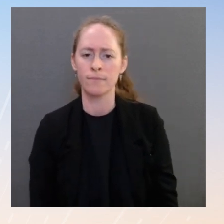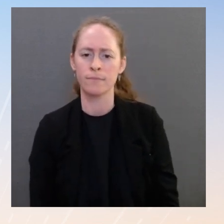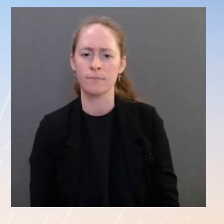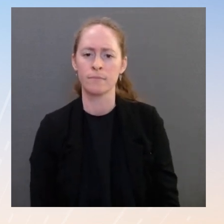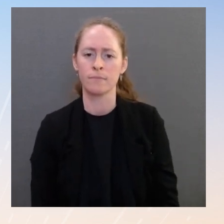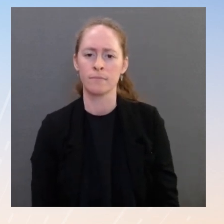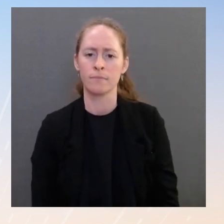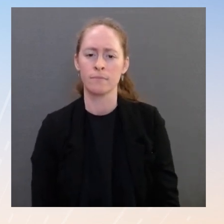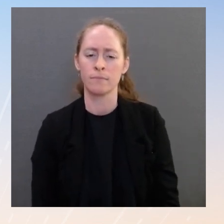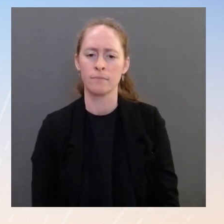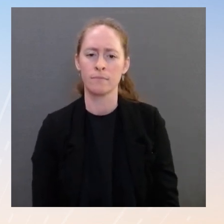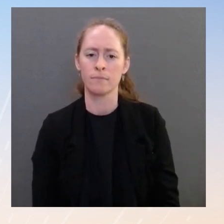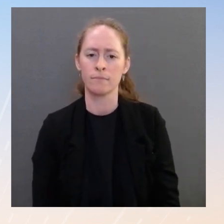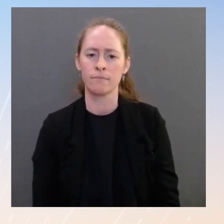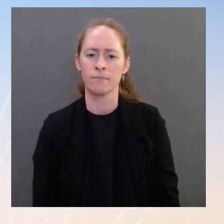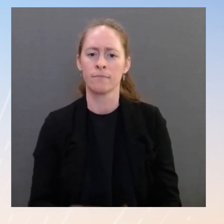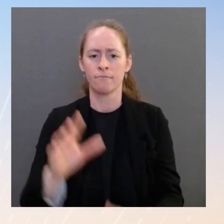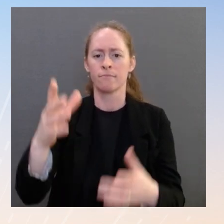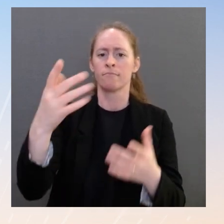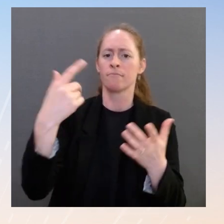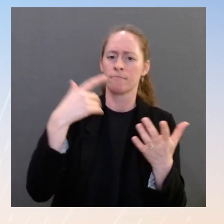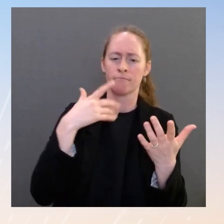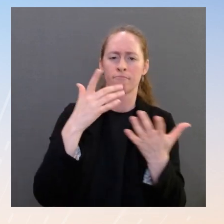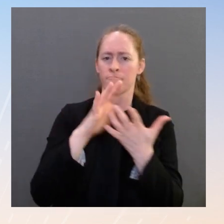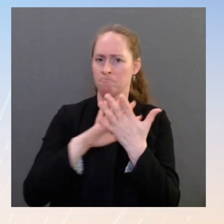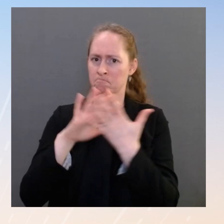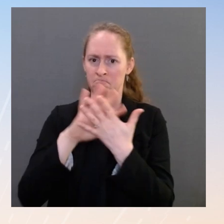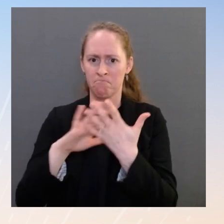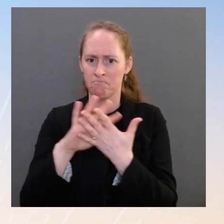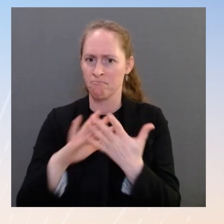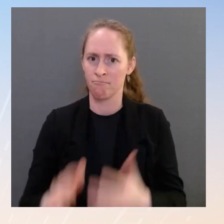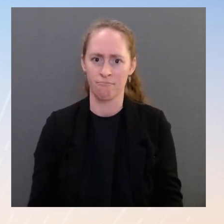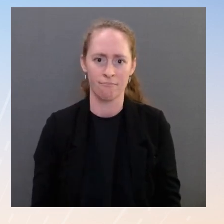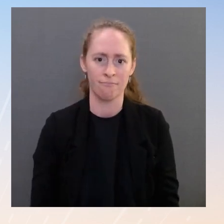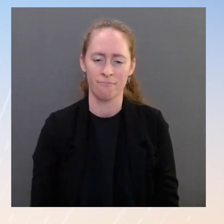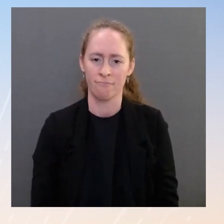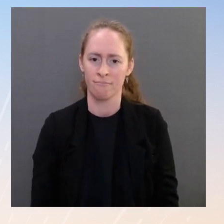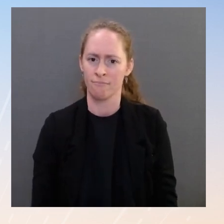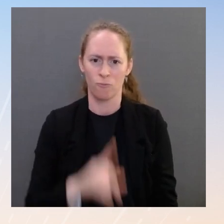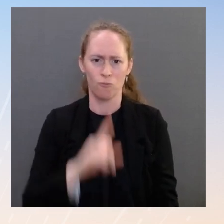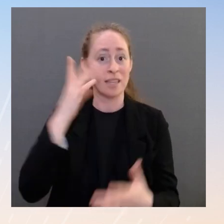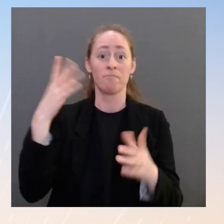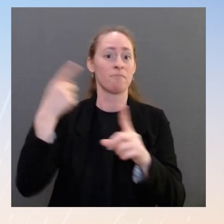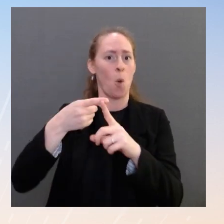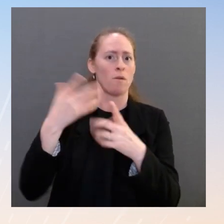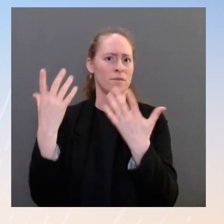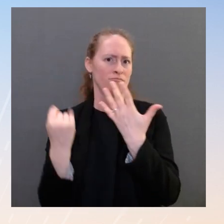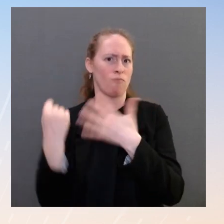for our nation's veterans is a top priority to the President. But we also want to take steps we can at the border,